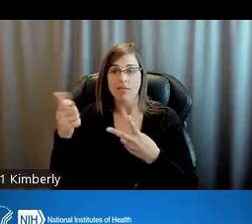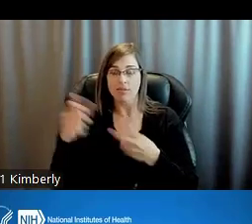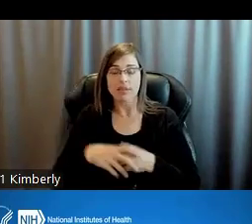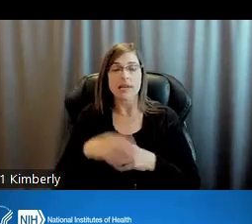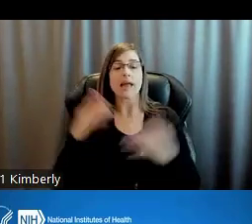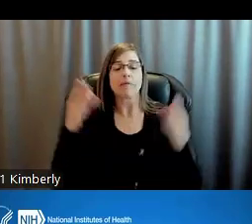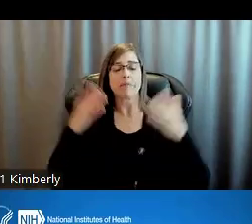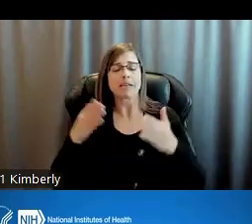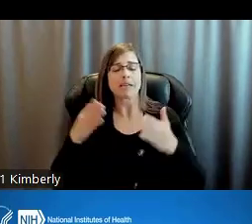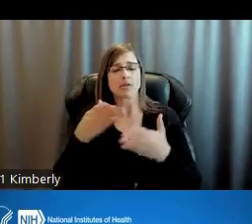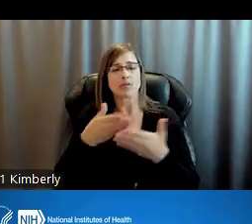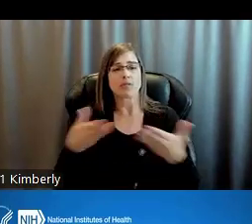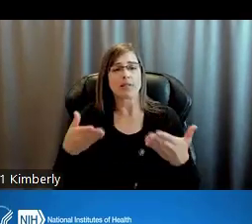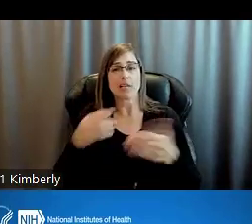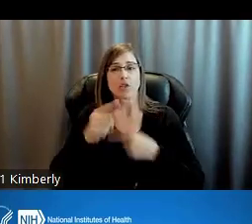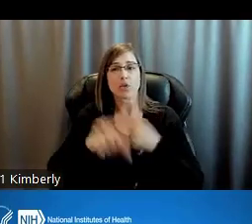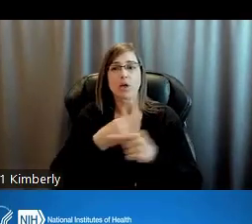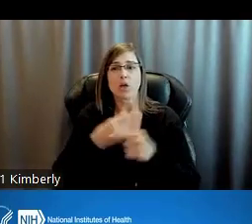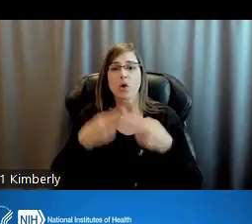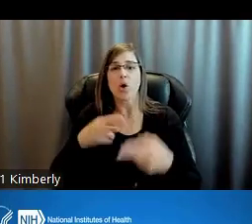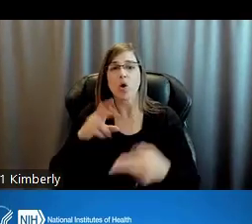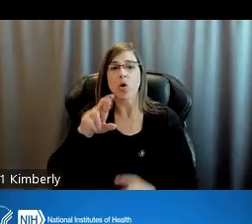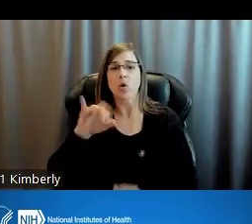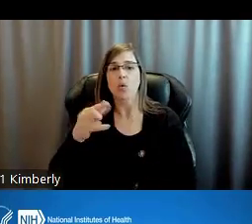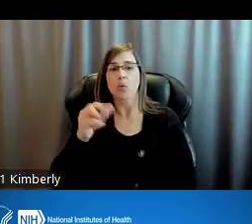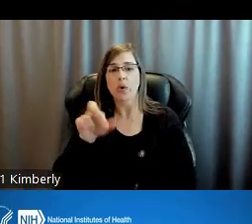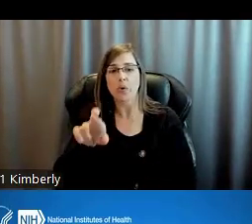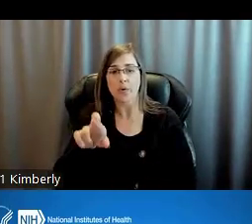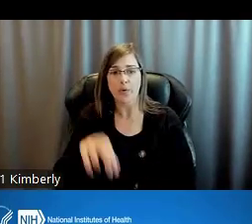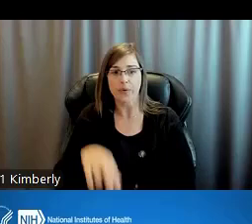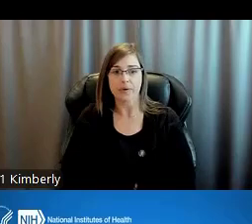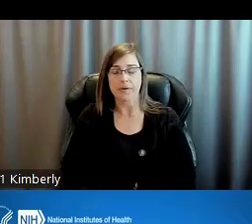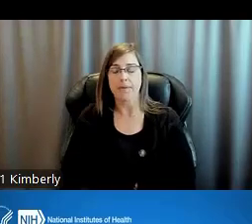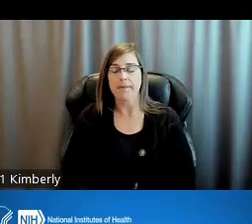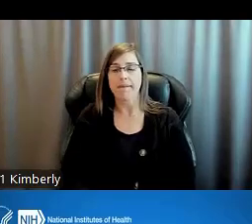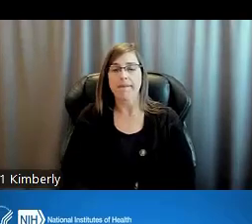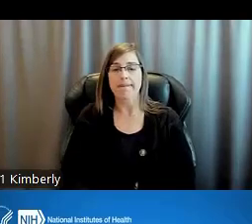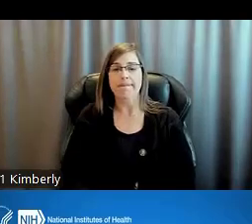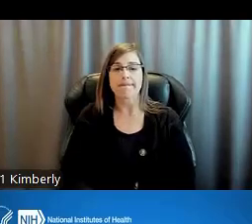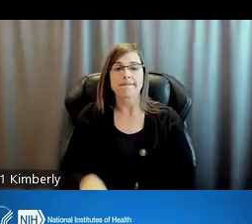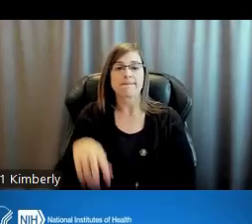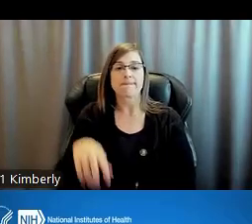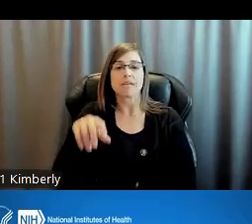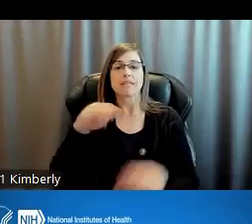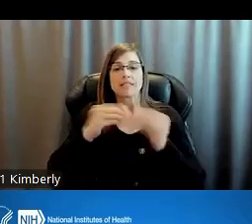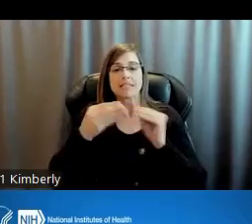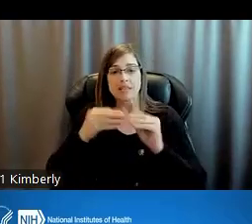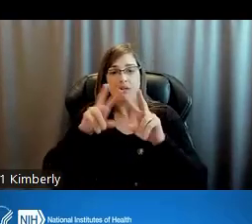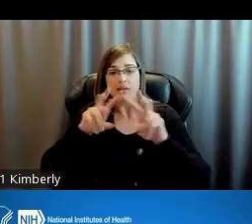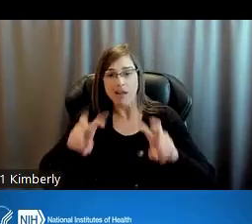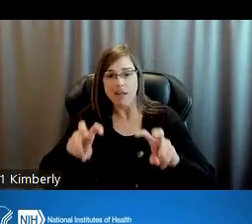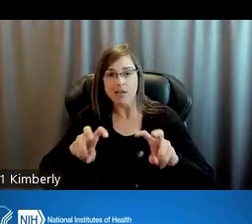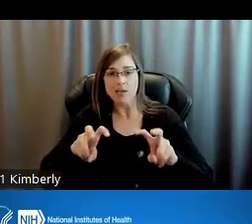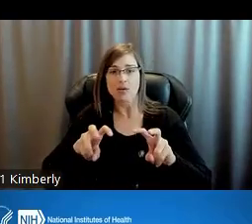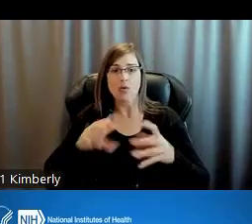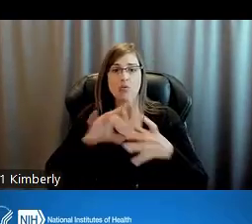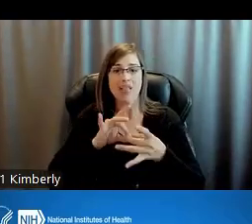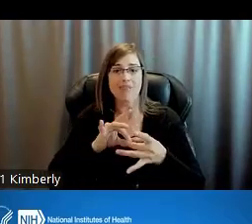that we globally call rigor, so fiscal analysis, relevant biological variables, et cetera. What I often say to applicants